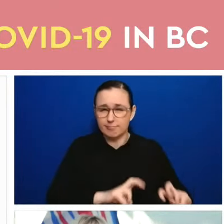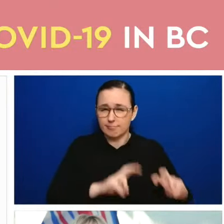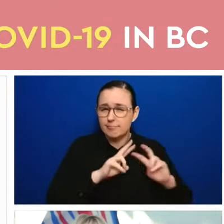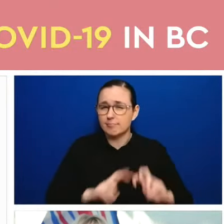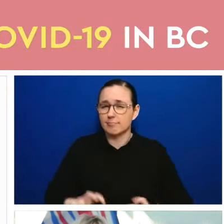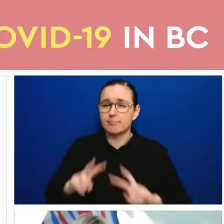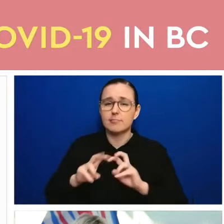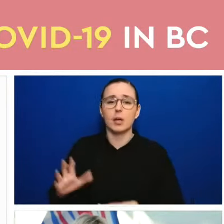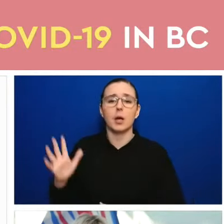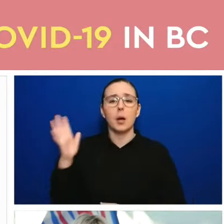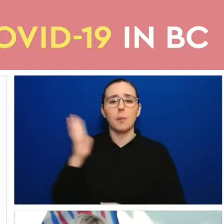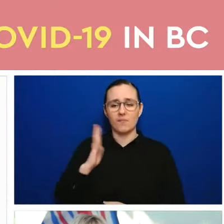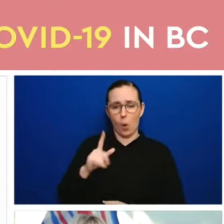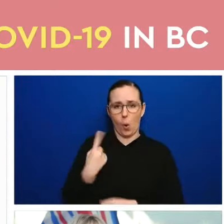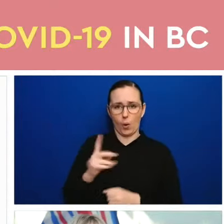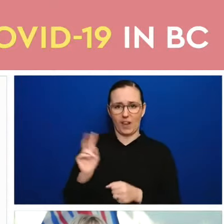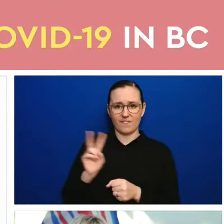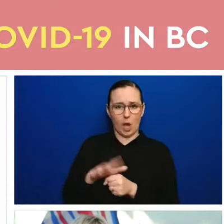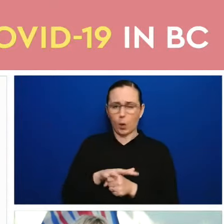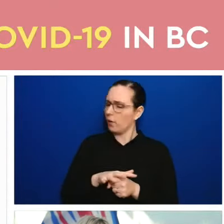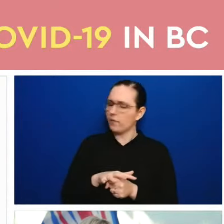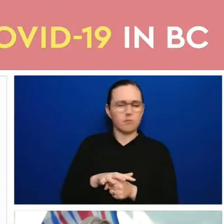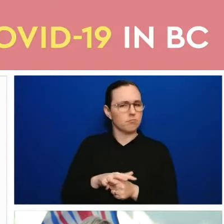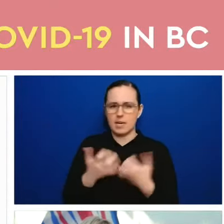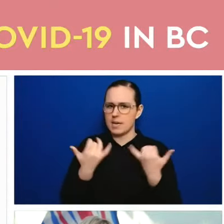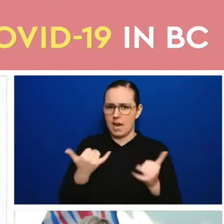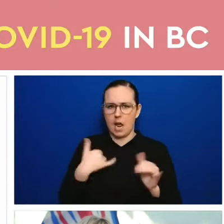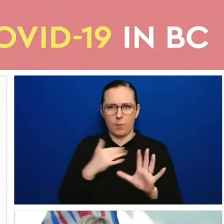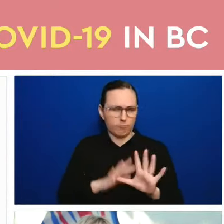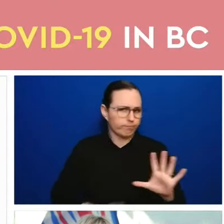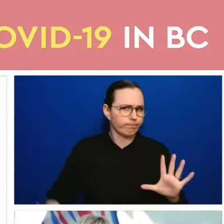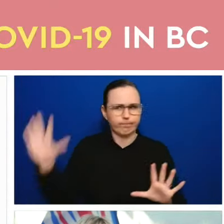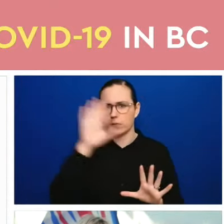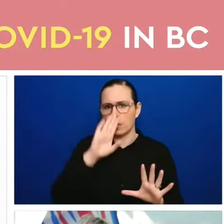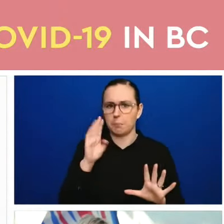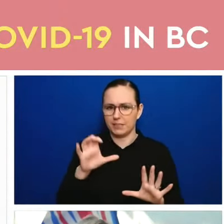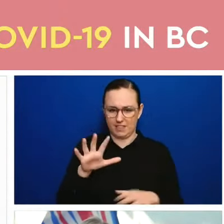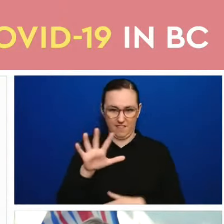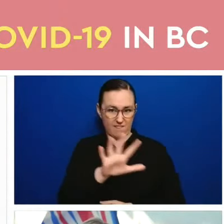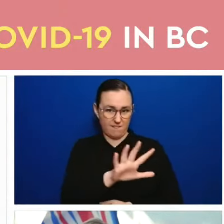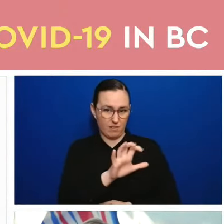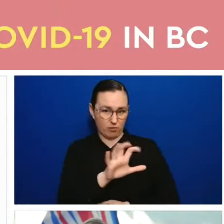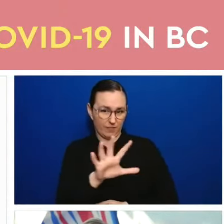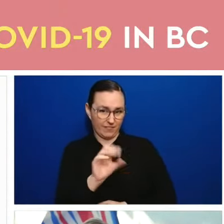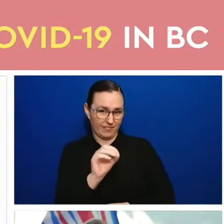so I had presented two weeks ago some very similar data that came out of Vancouver coastal.